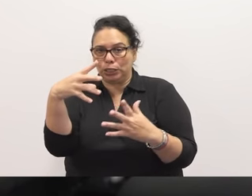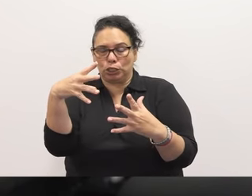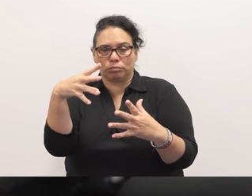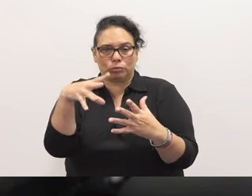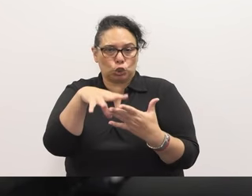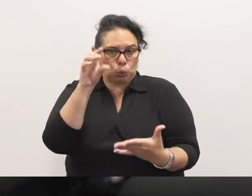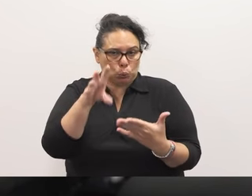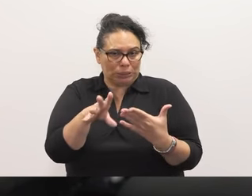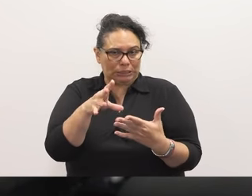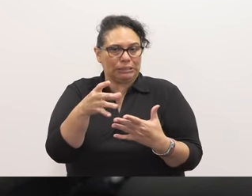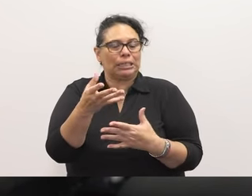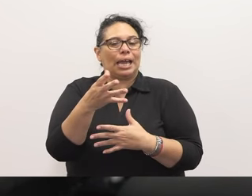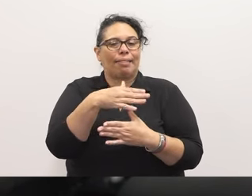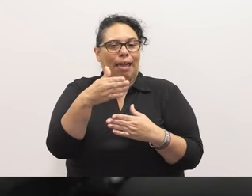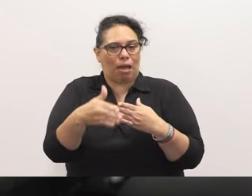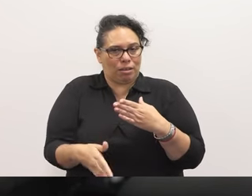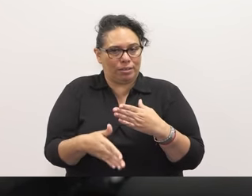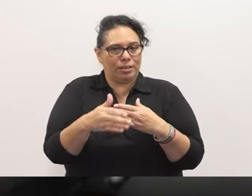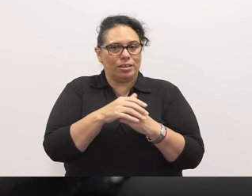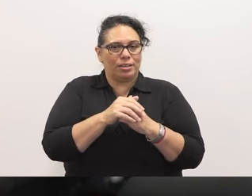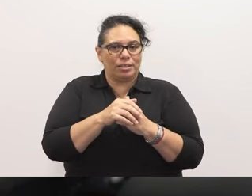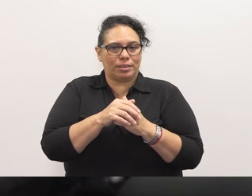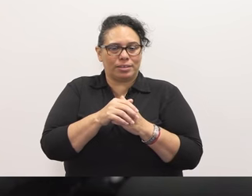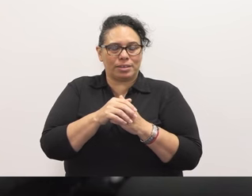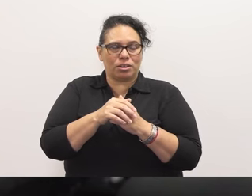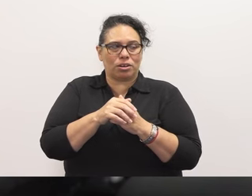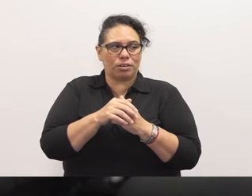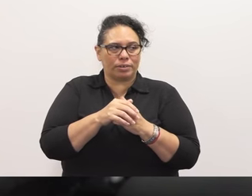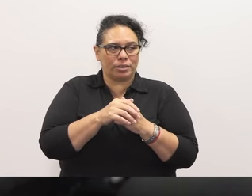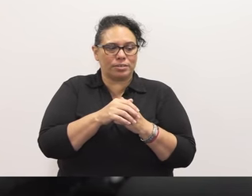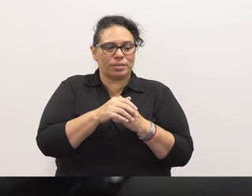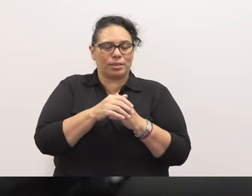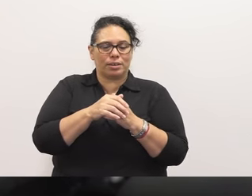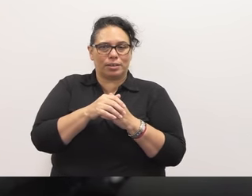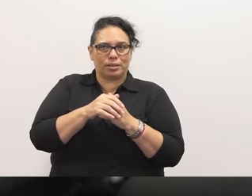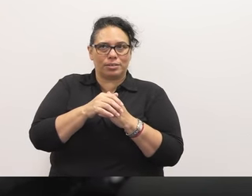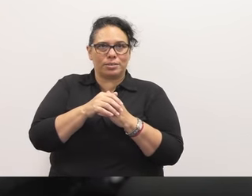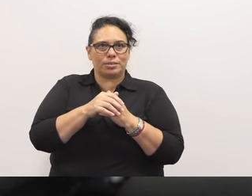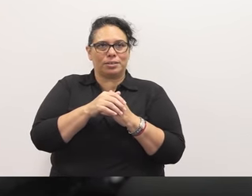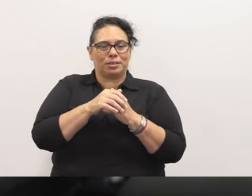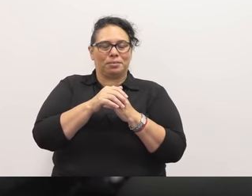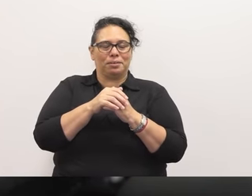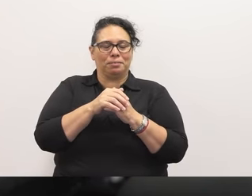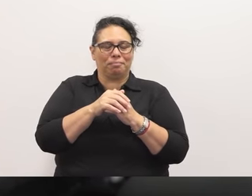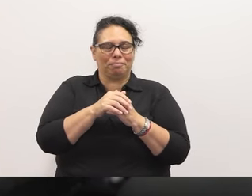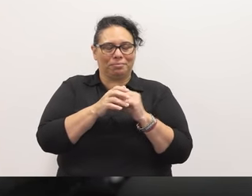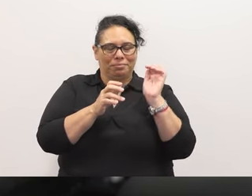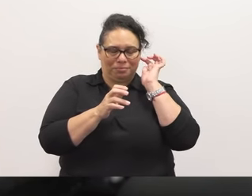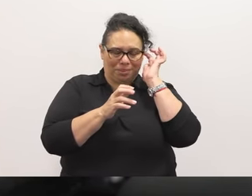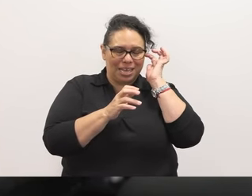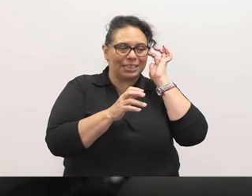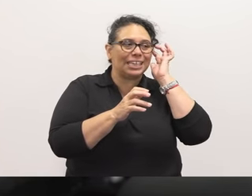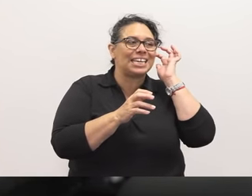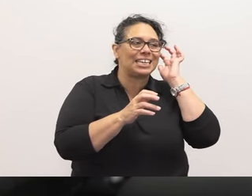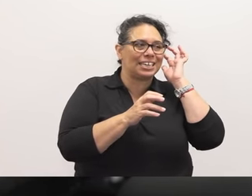and the outcomes that resulted from that focus. The same will be true for you all when you set your goals. And then a monitoring calendar that ensures